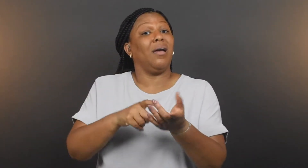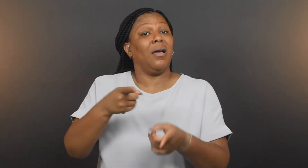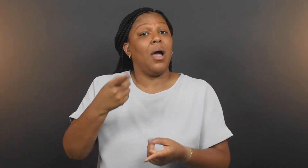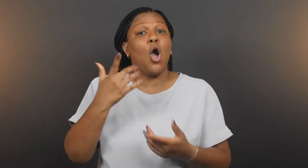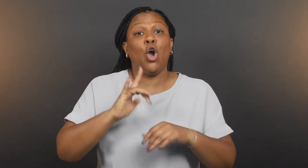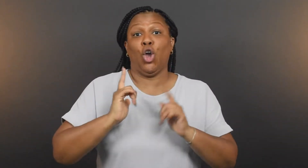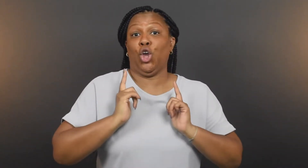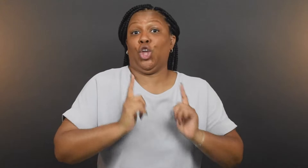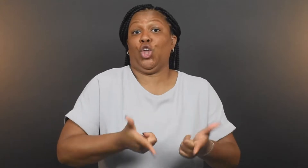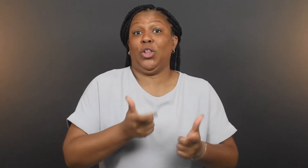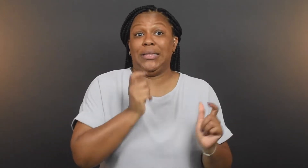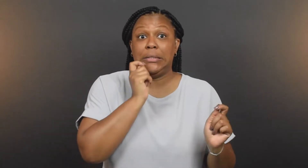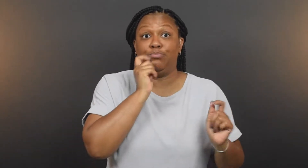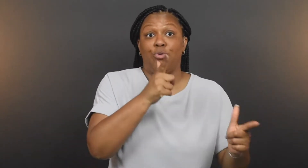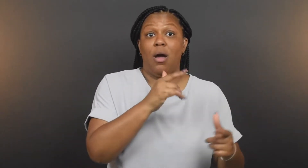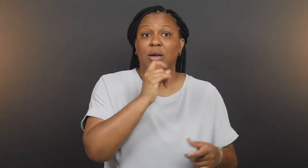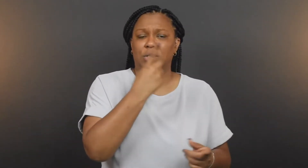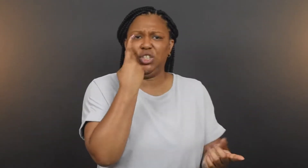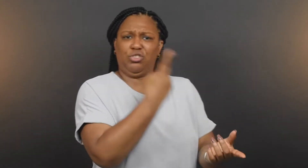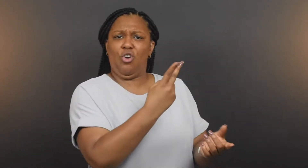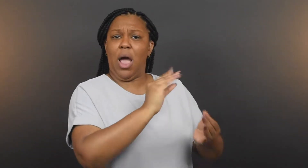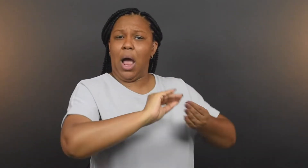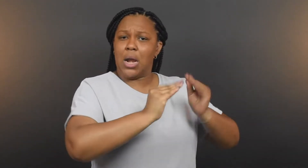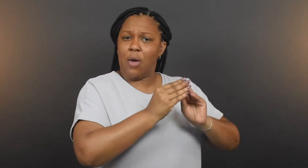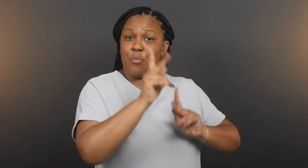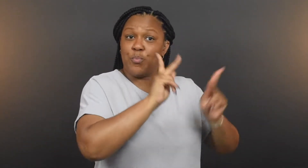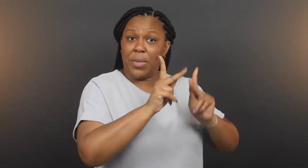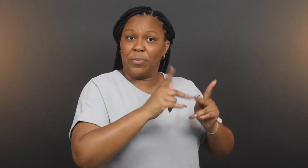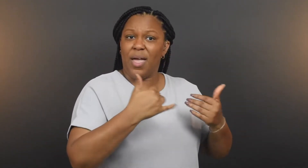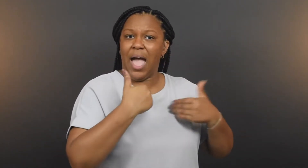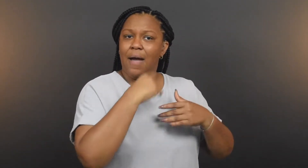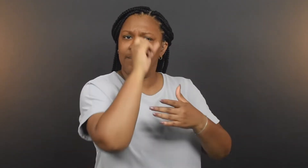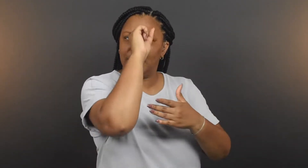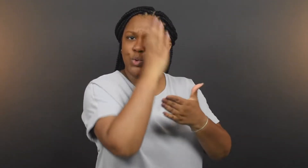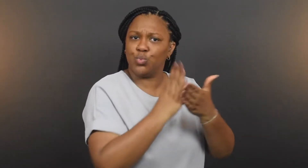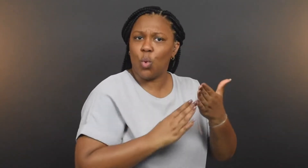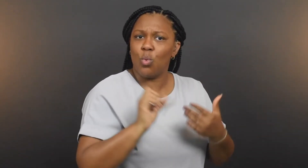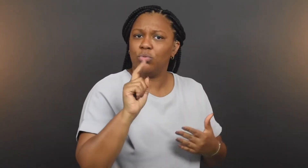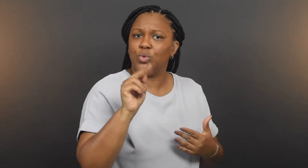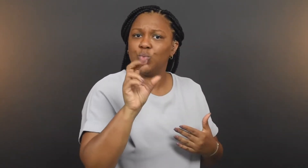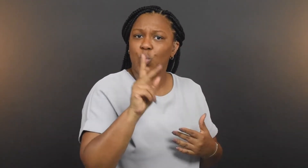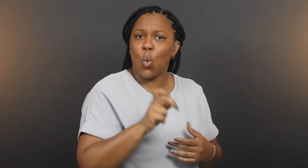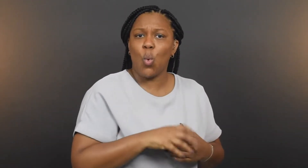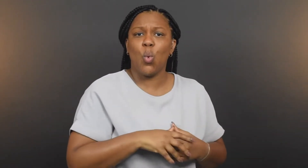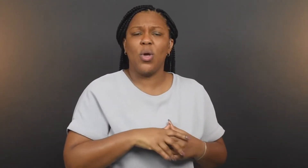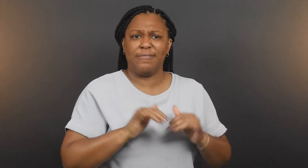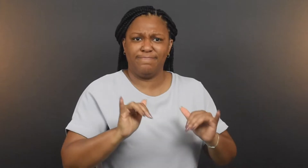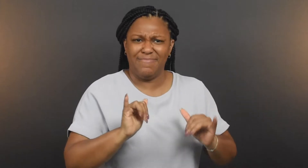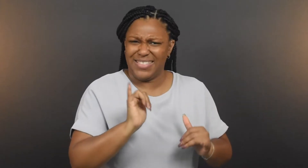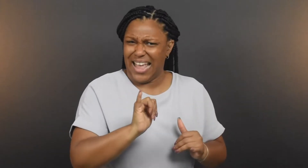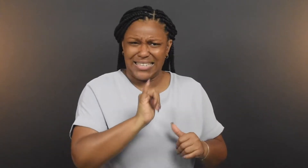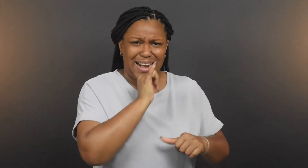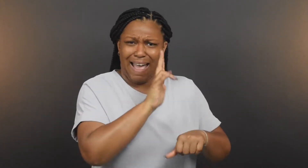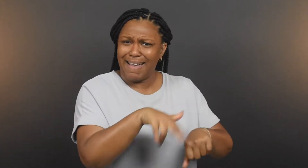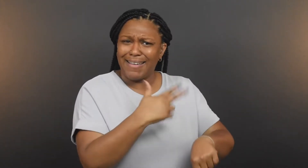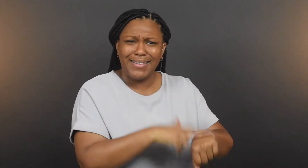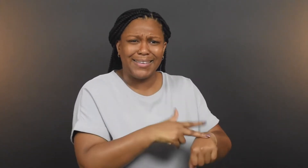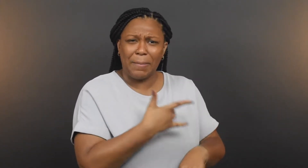but that changed quickly and by a lot,” Deblina says. “One of the early surprises we saw was a